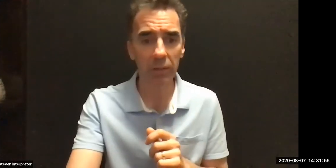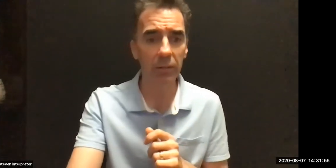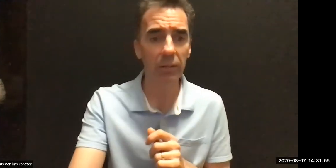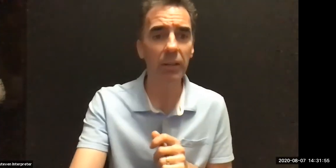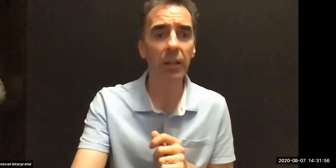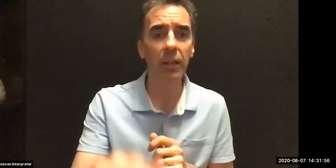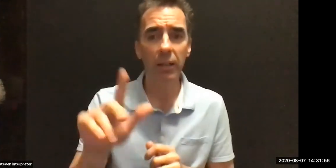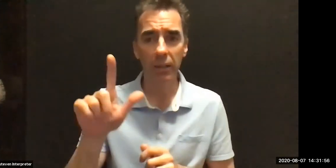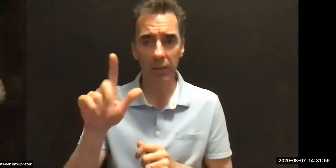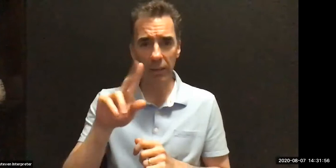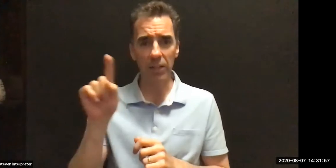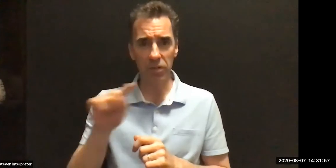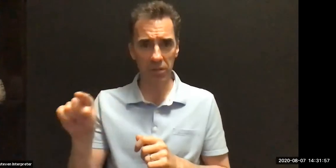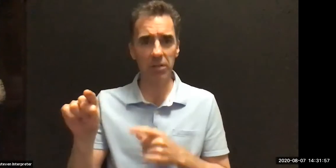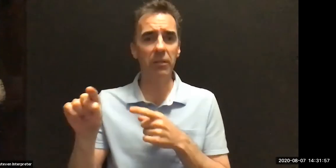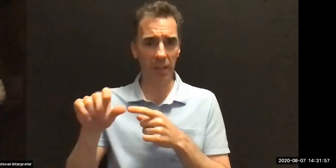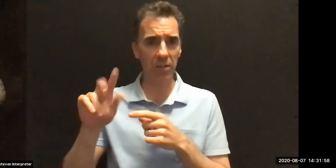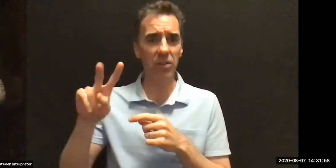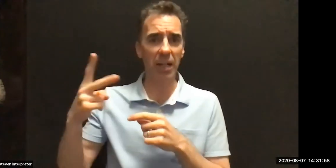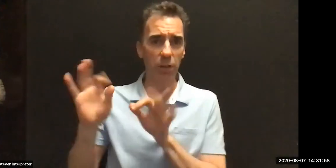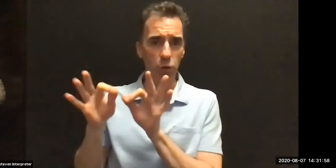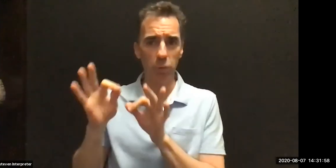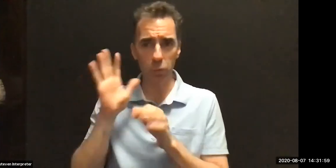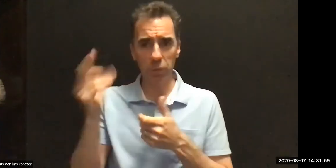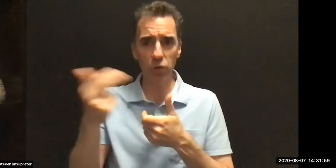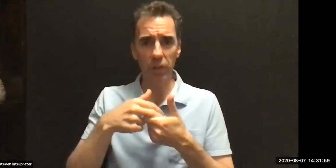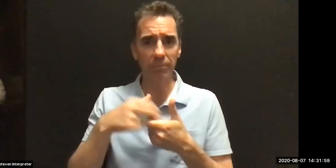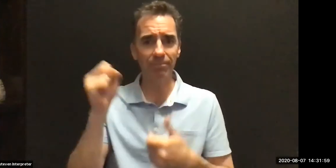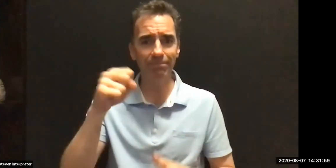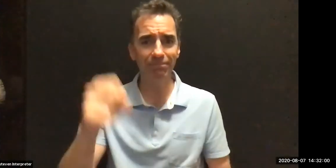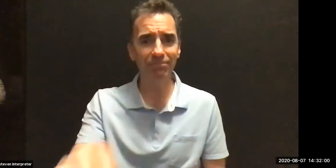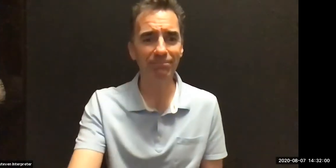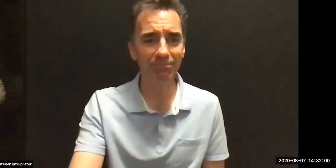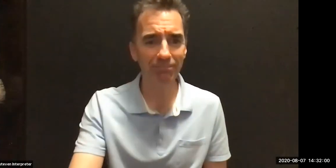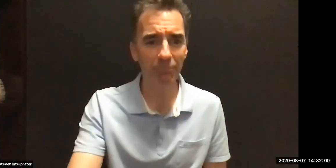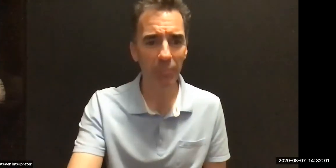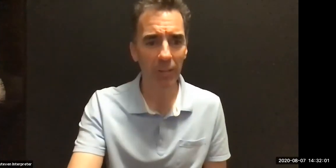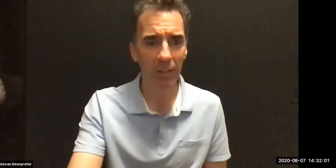steven Interpreter: Okay, I know those, that's the second will be joining Susi Nitzel: I don't know her, but I've worked with her.